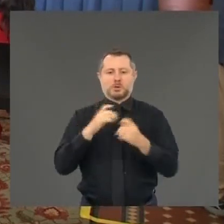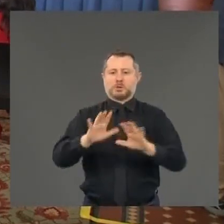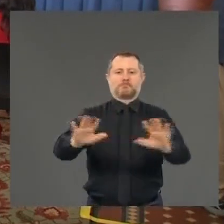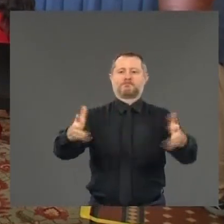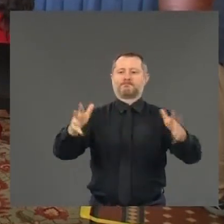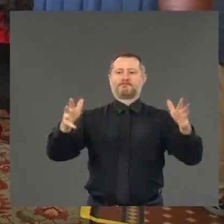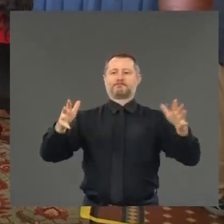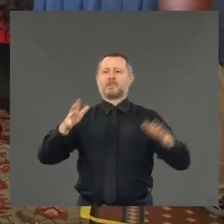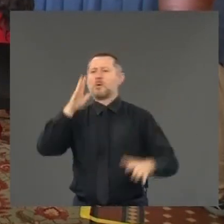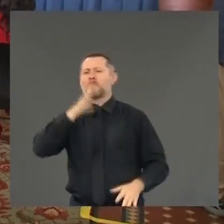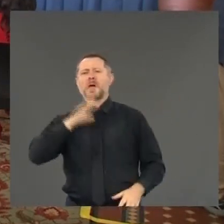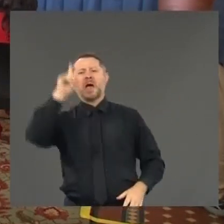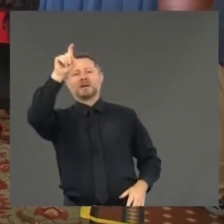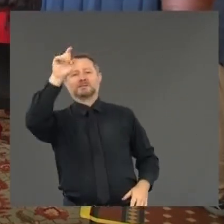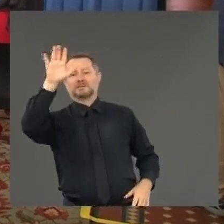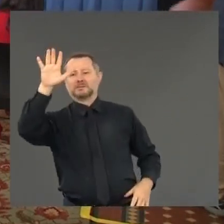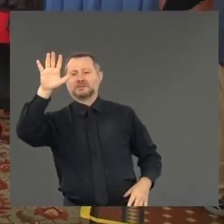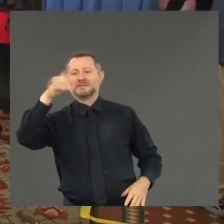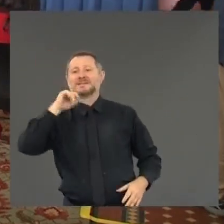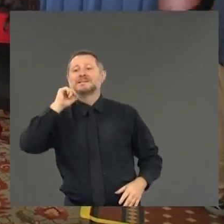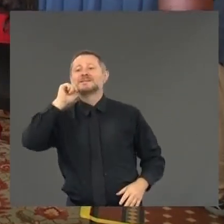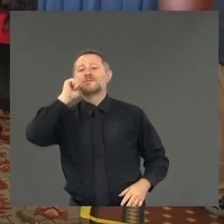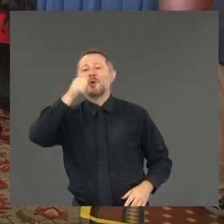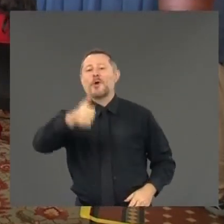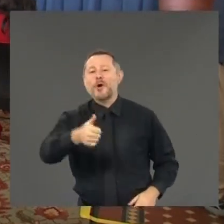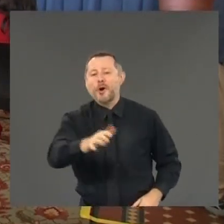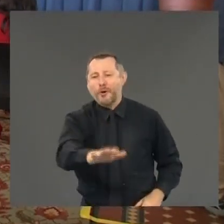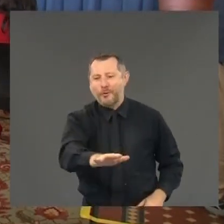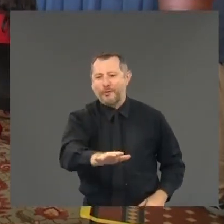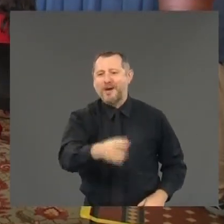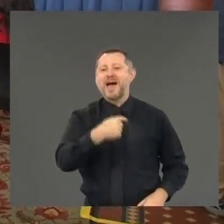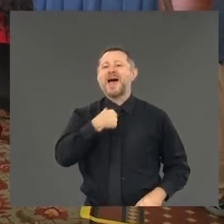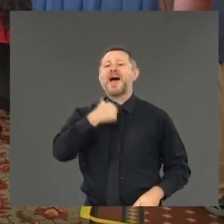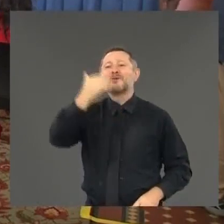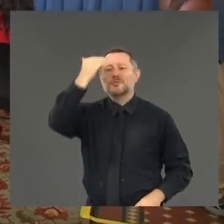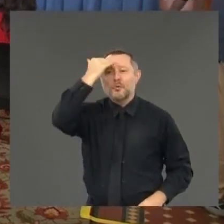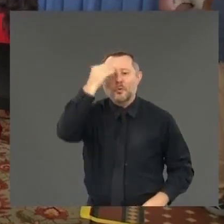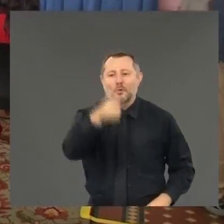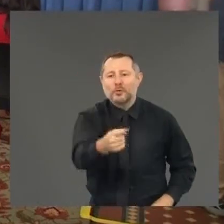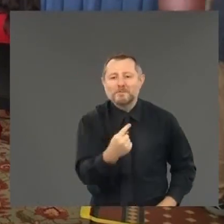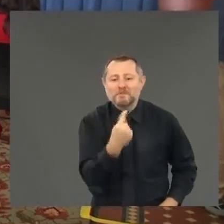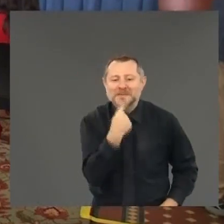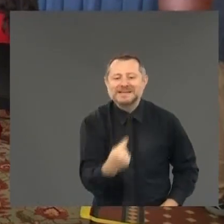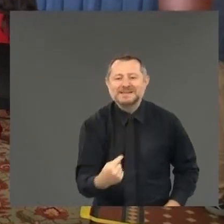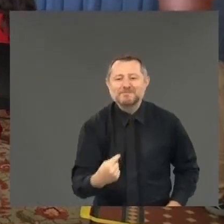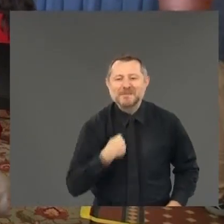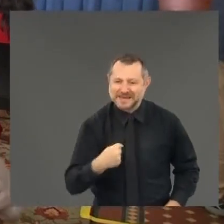HELP MAKE IT HAPPEN. I DON'T THINK WE CAN DO ANY MORE. I DON'T THINK WE CAN DO ANY MORE.